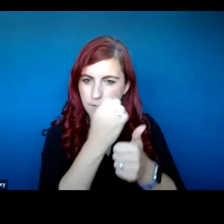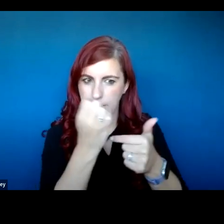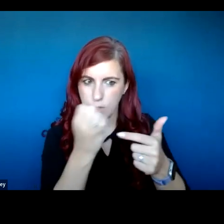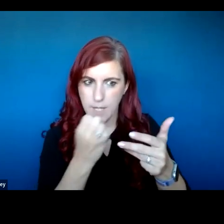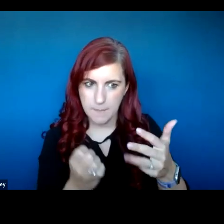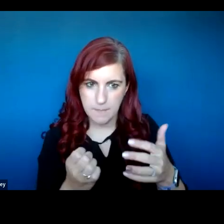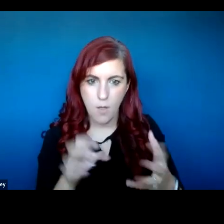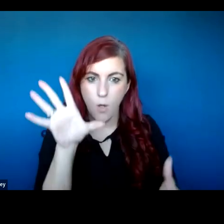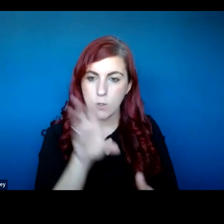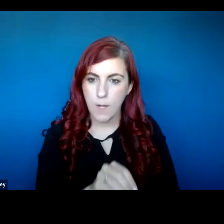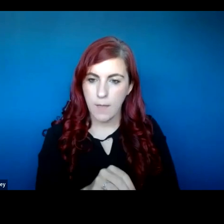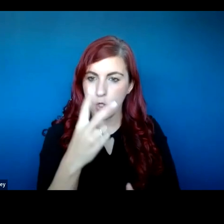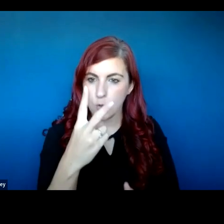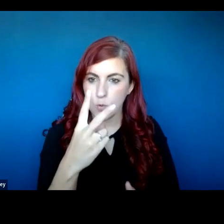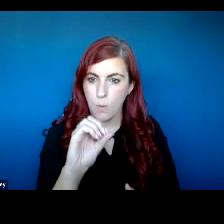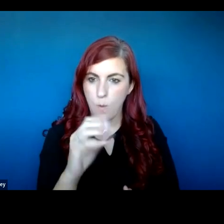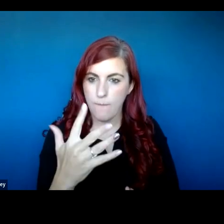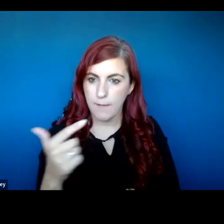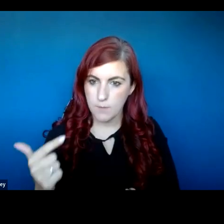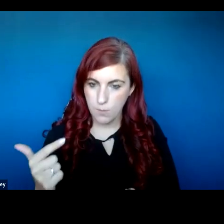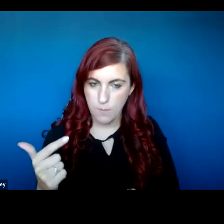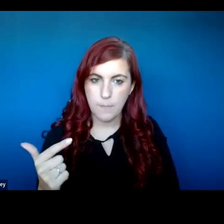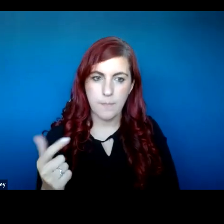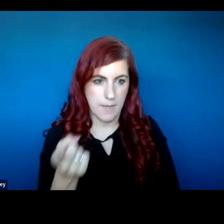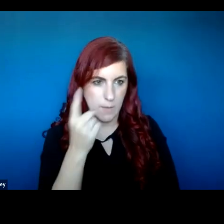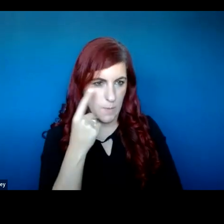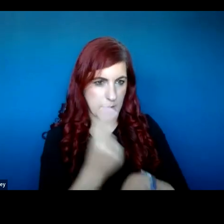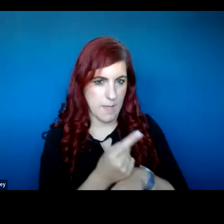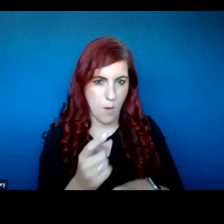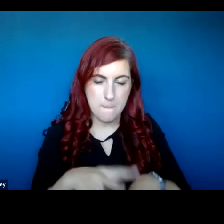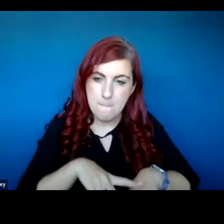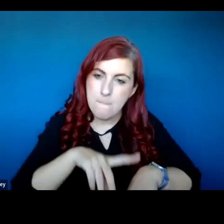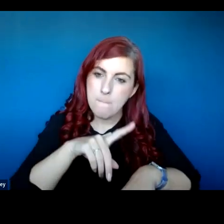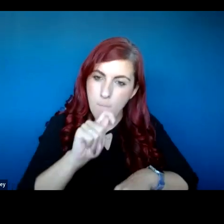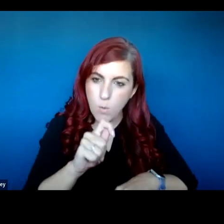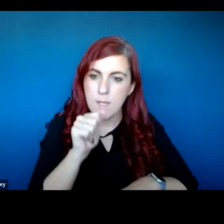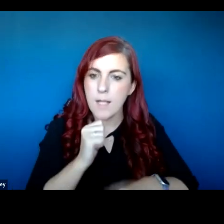2,052 and as you can see the primary mode of completion was online, so there